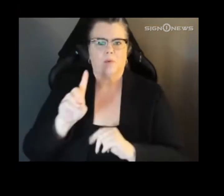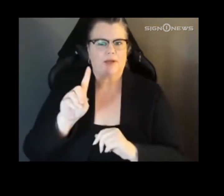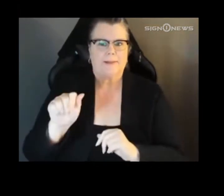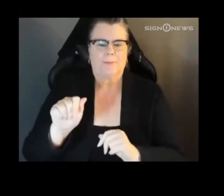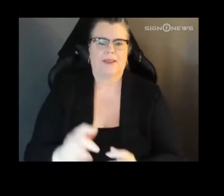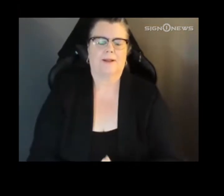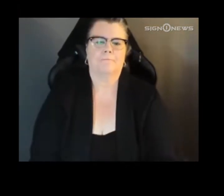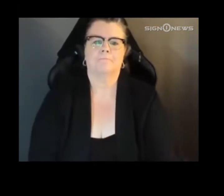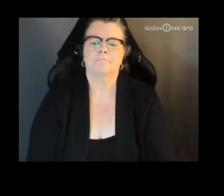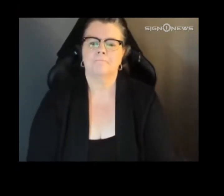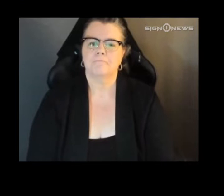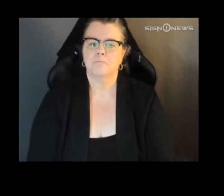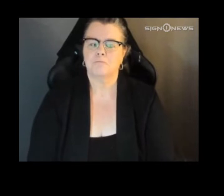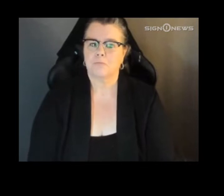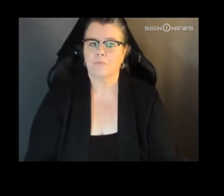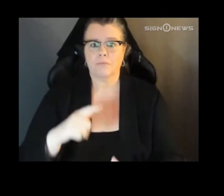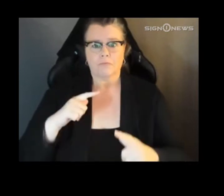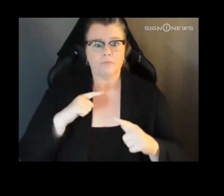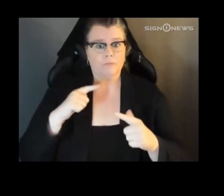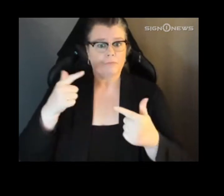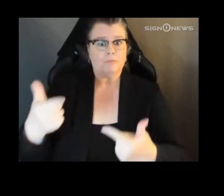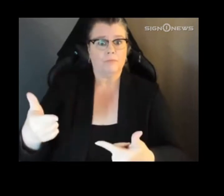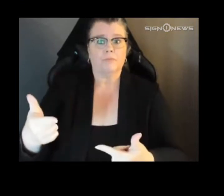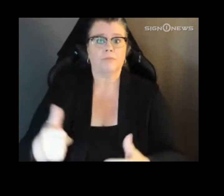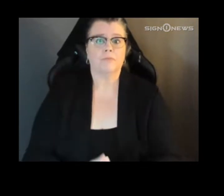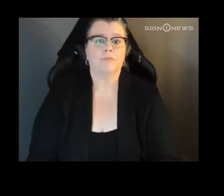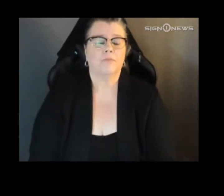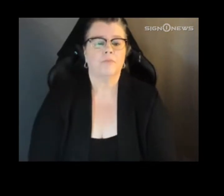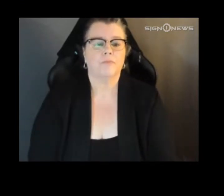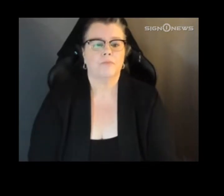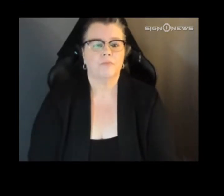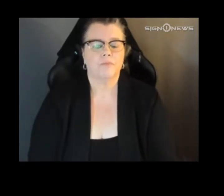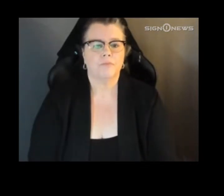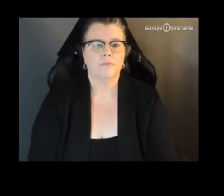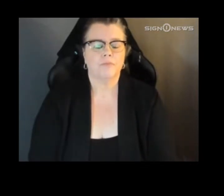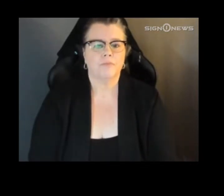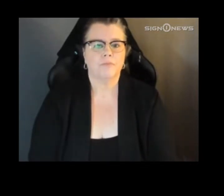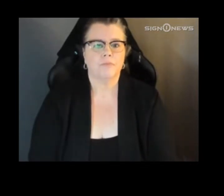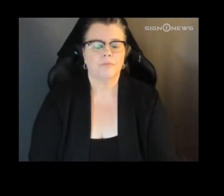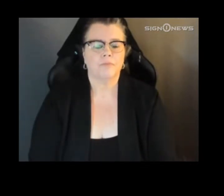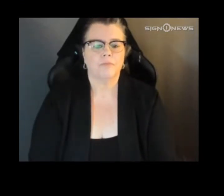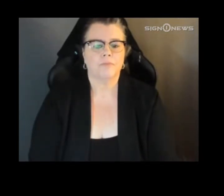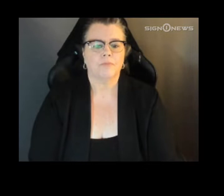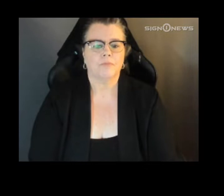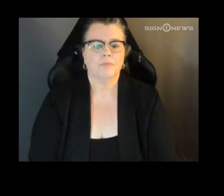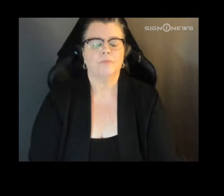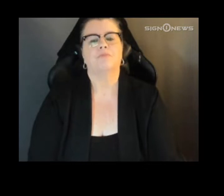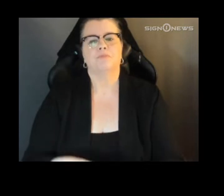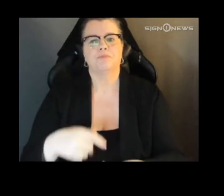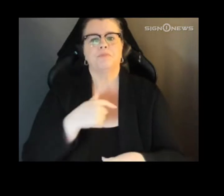okay we would like to hear from some of you in this Workshop who have voted before about why you